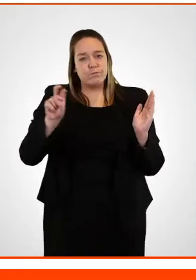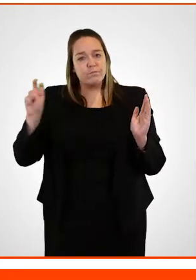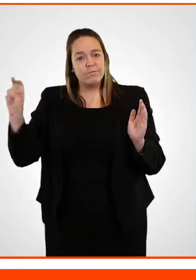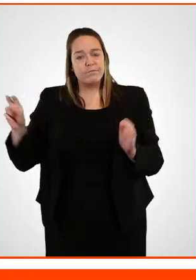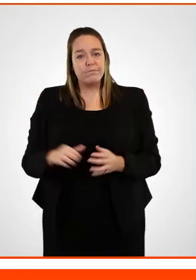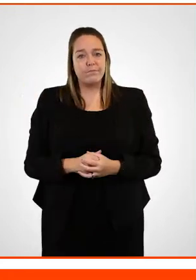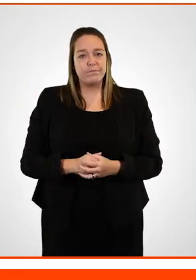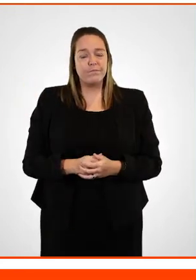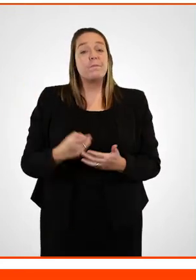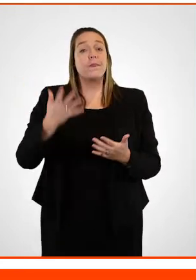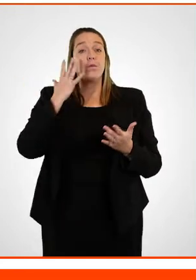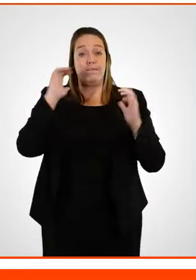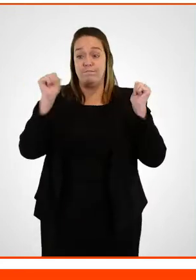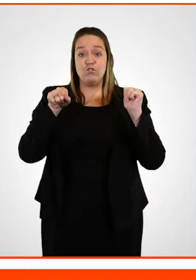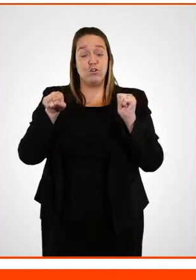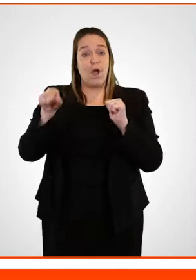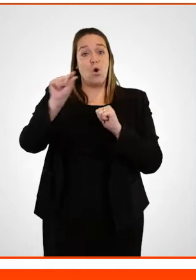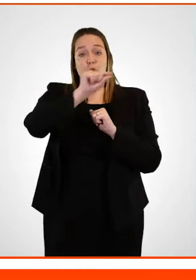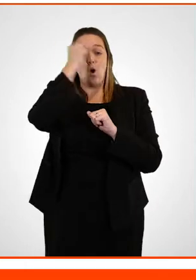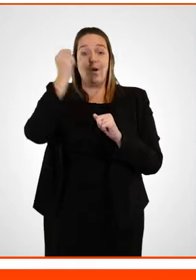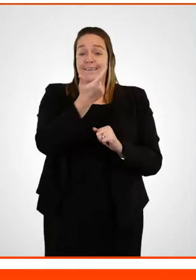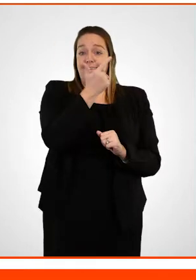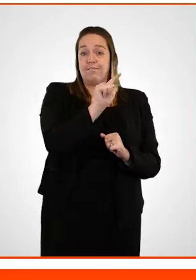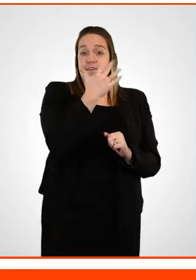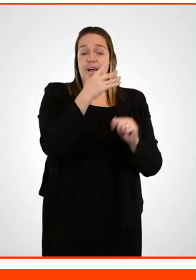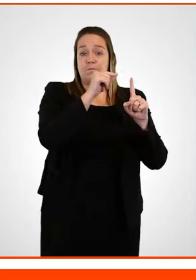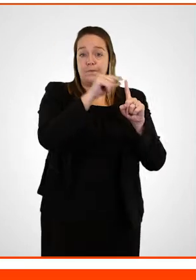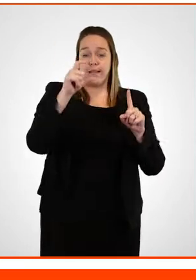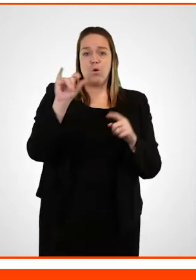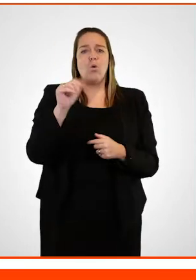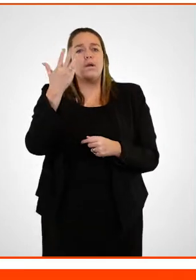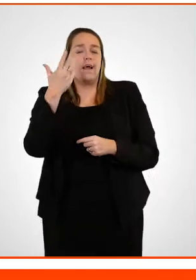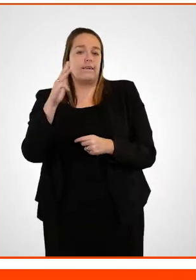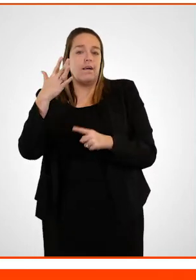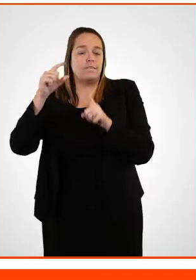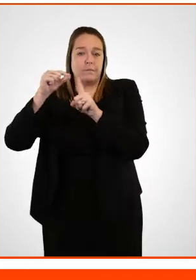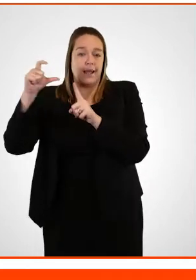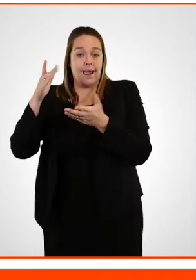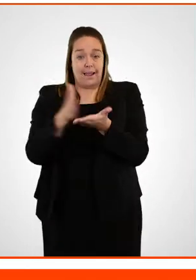is once they've reached their goal of 75% or 95% accuracy